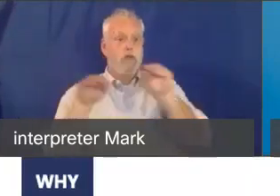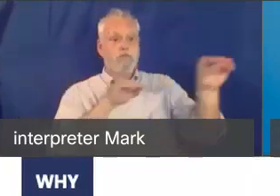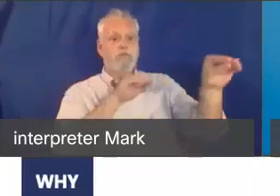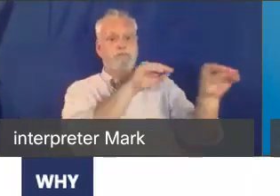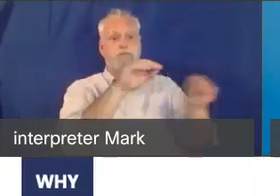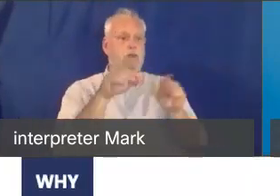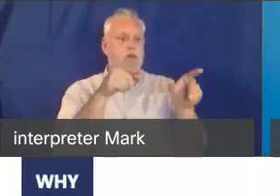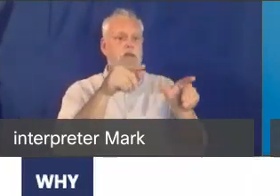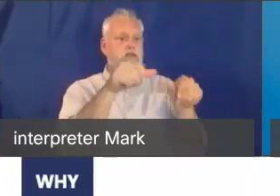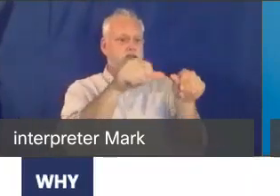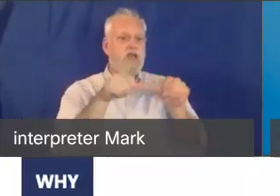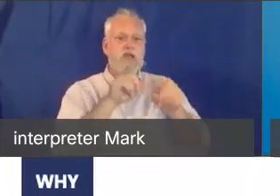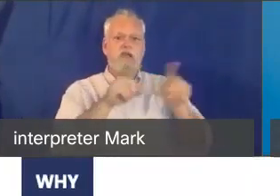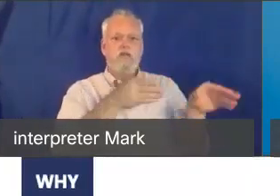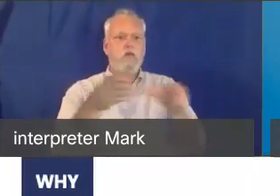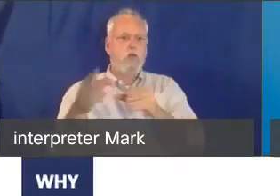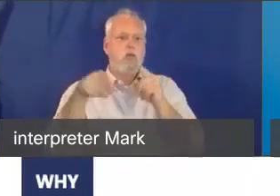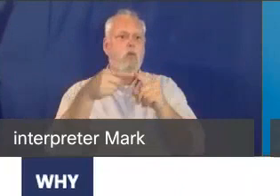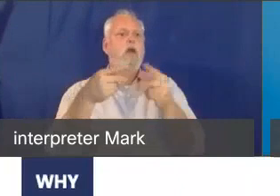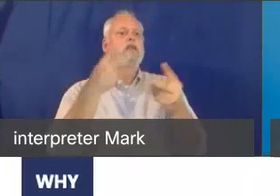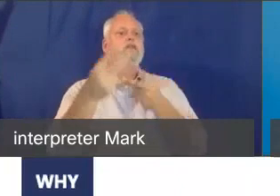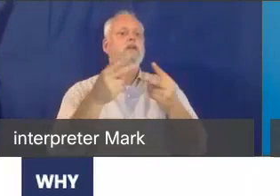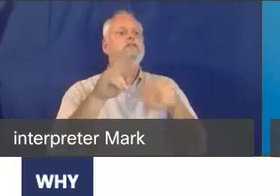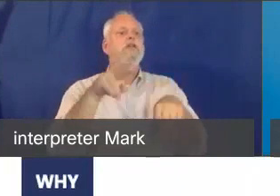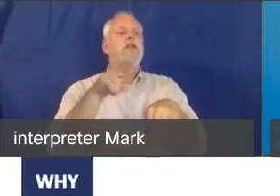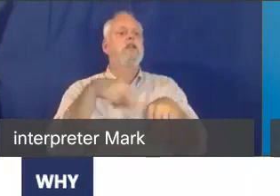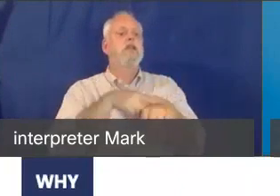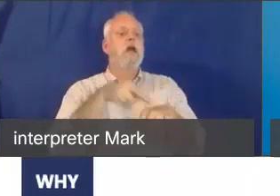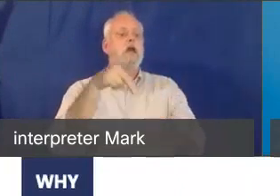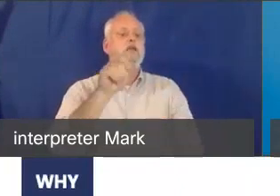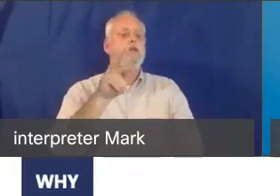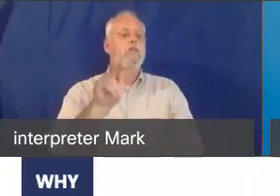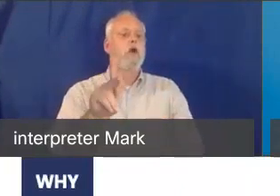and visit in visiting the national park service assets and others along along the corridor.